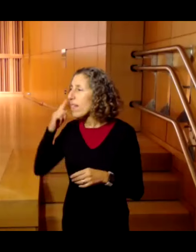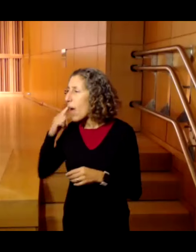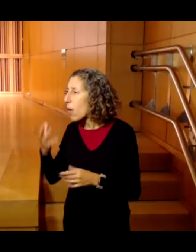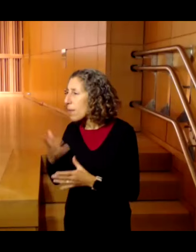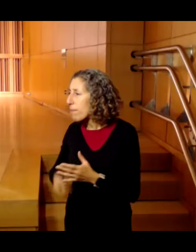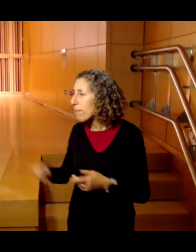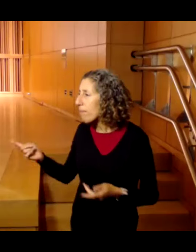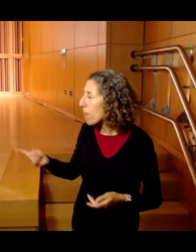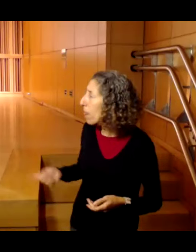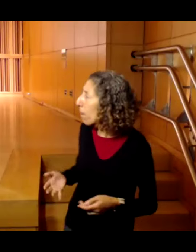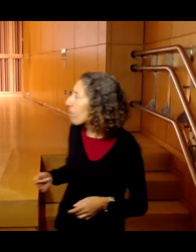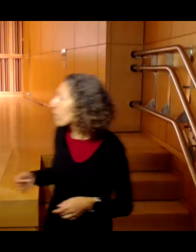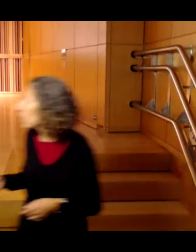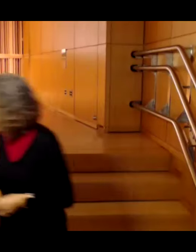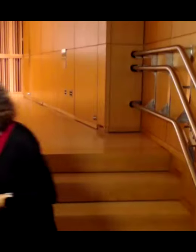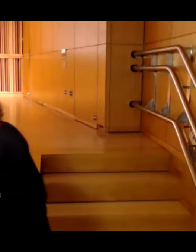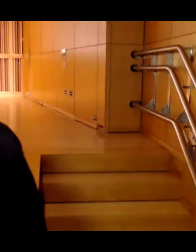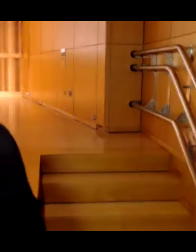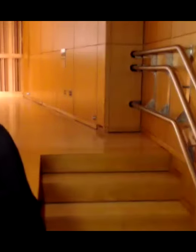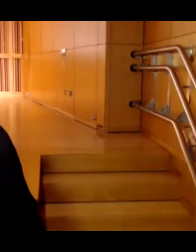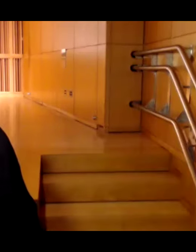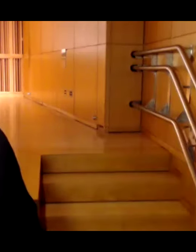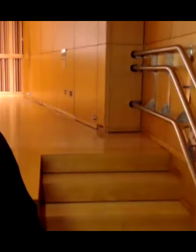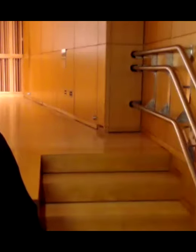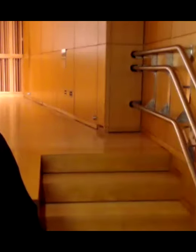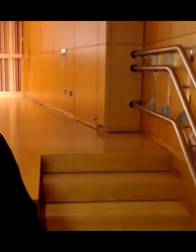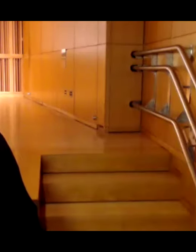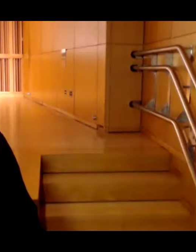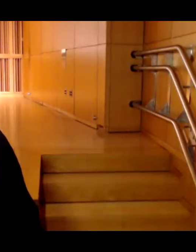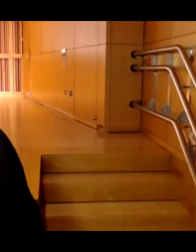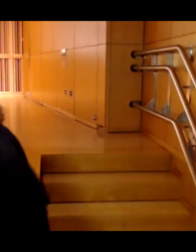And continues to be both foundational. Again, there's so much.